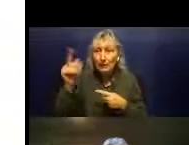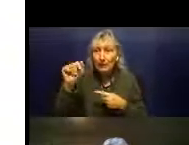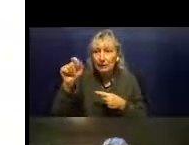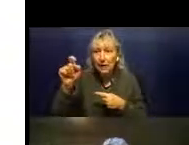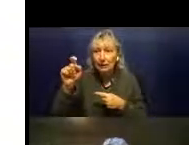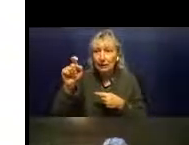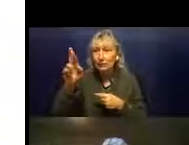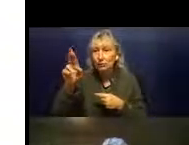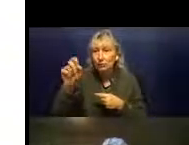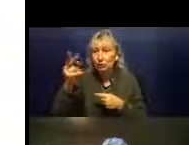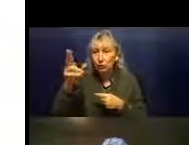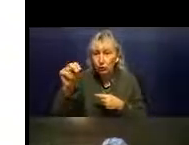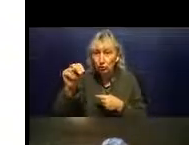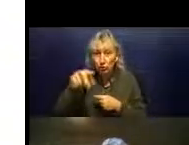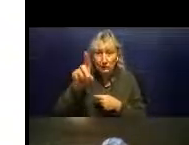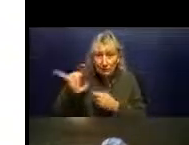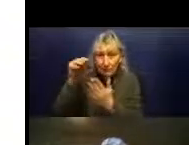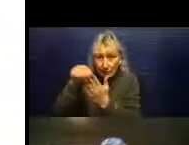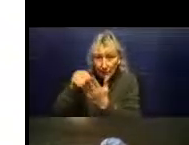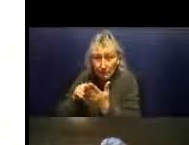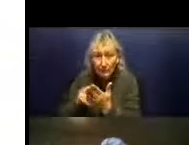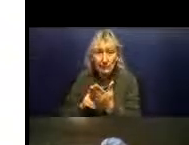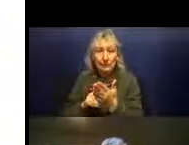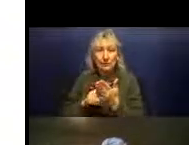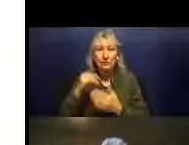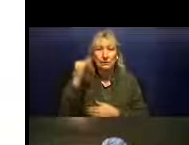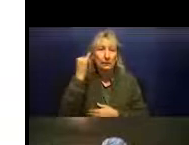The next slide, and the reporting does vary whichever true, and you choose to go on, you know if you're doing the more complete text completion with volunteer tax prepares, then you know how many returns you can complete